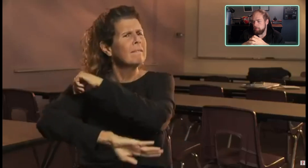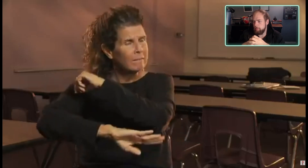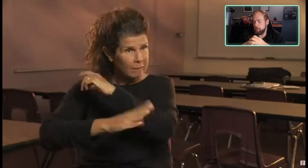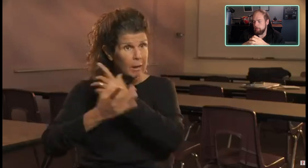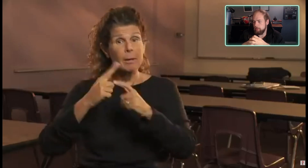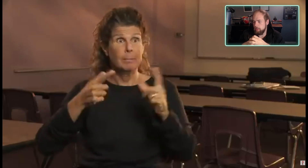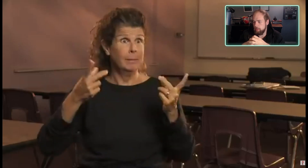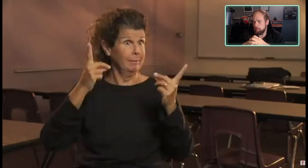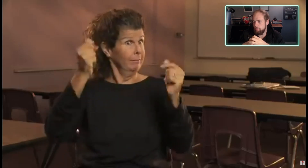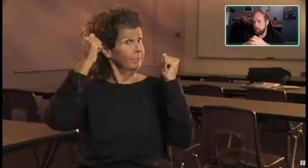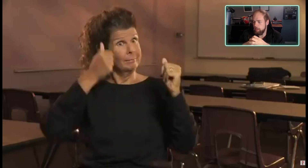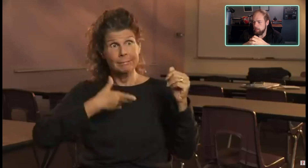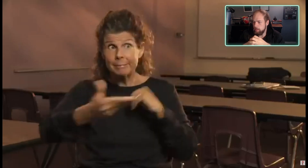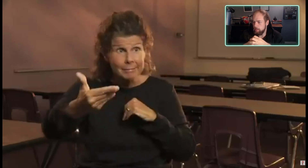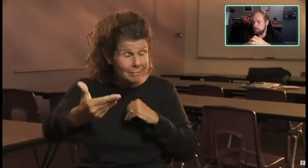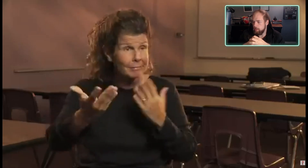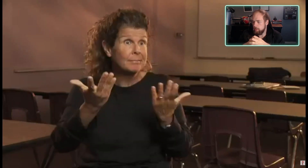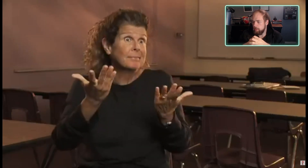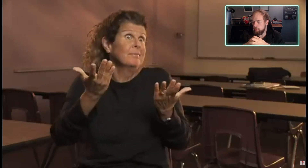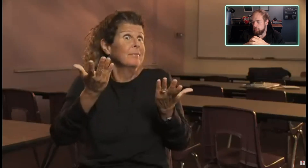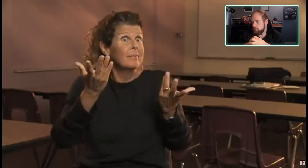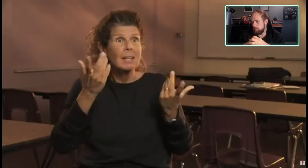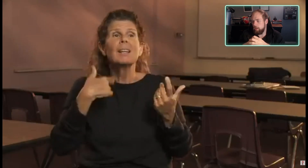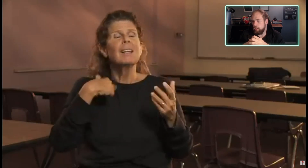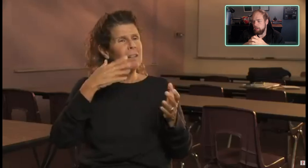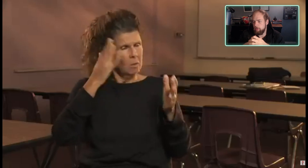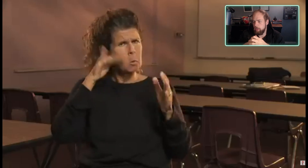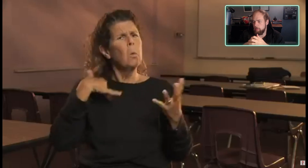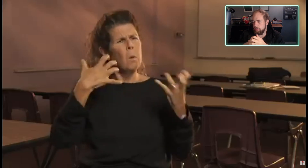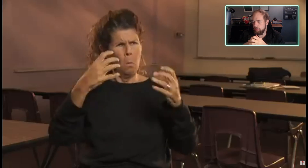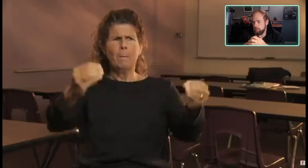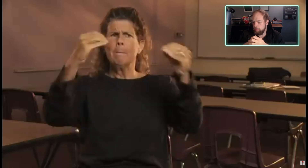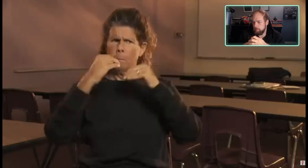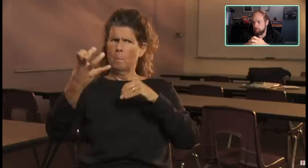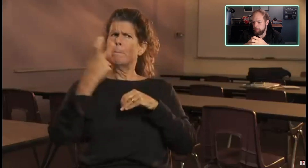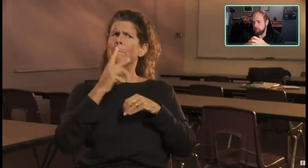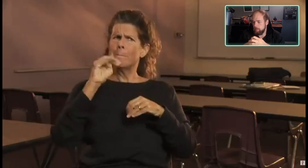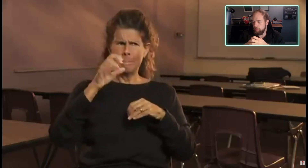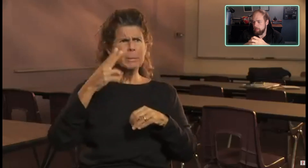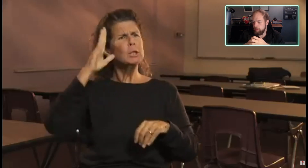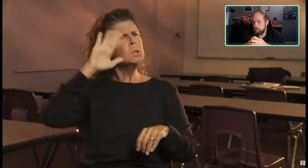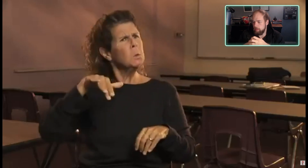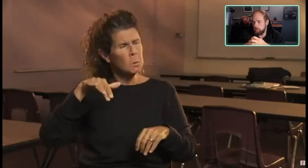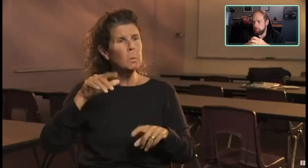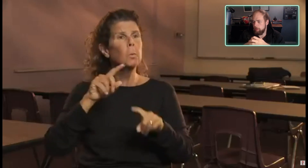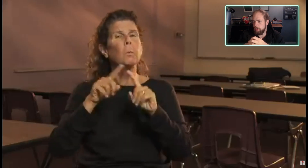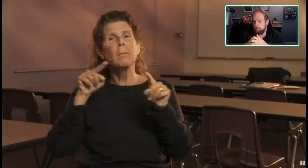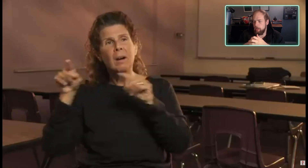have been able to start until May and they hired me anyways you wanted me to come